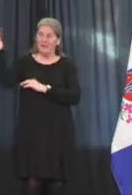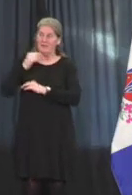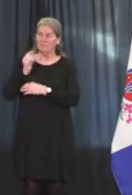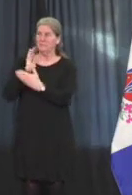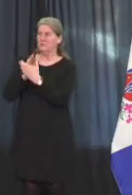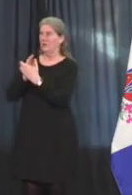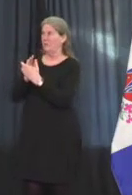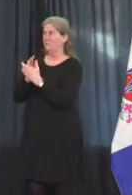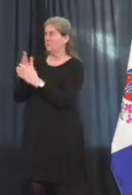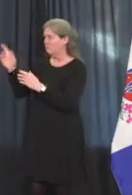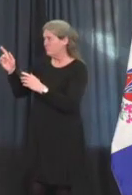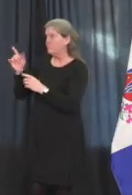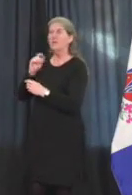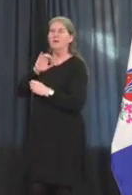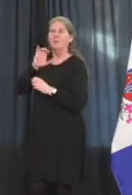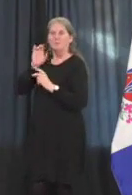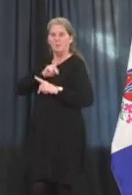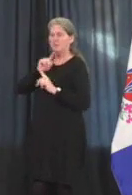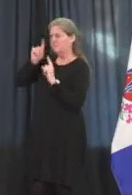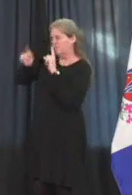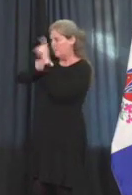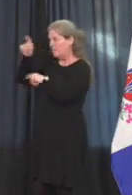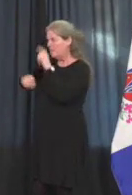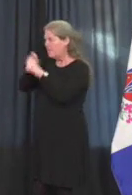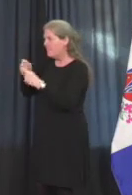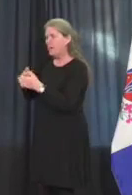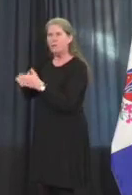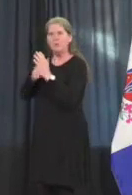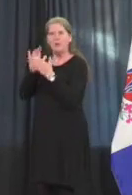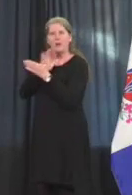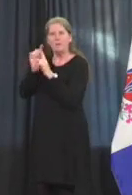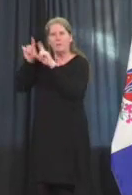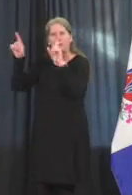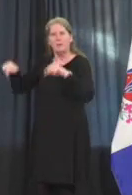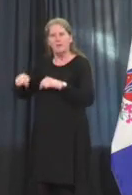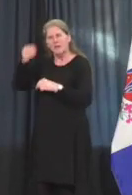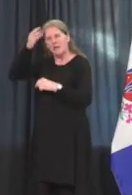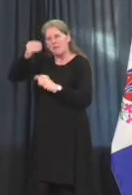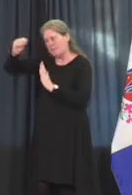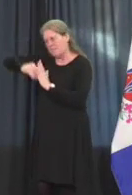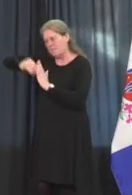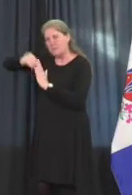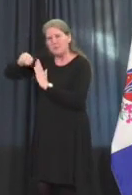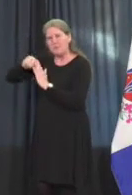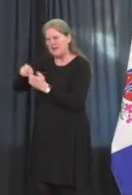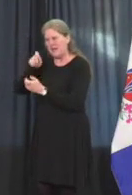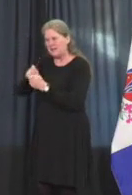ENFORCEMENT OFFICER AND REQUIRED TO FILL OUT AN INFORMATION FORM DETAILING TRAVEL PLANS,